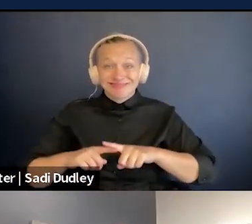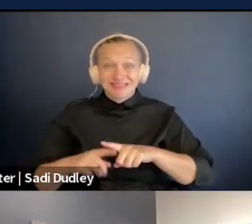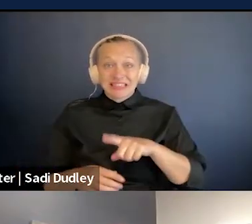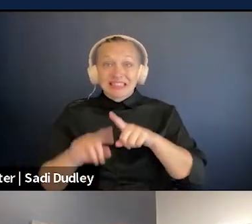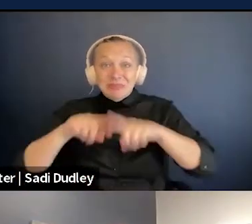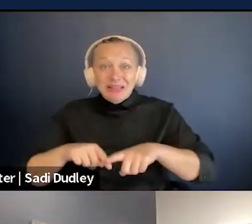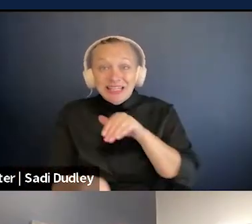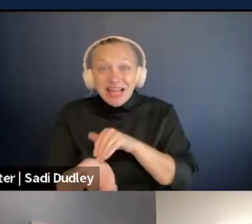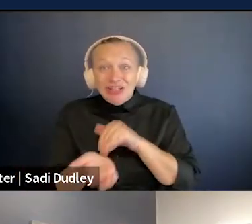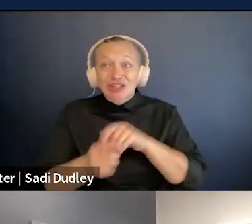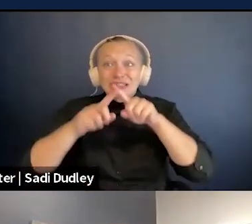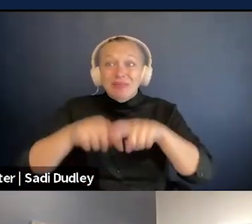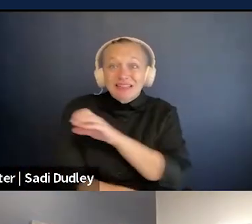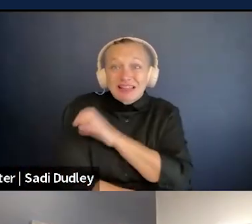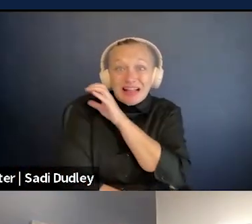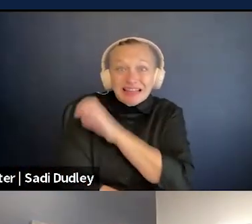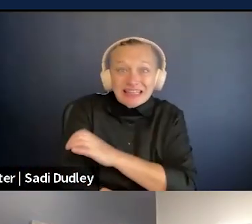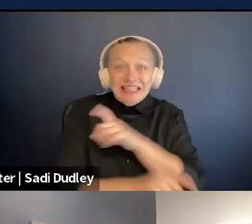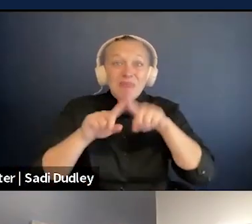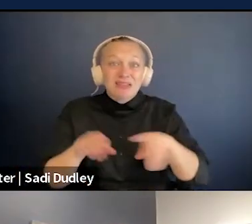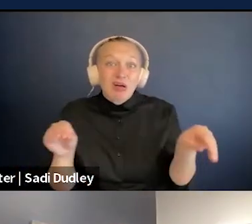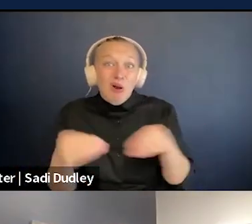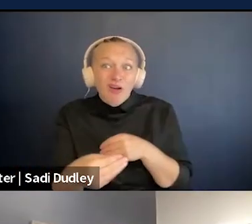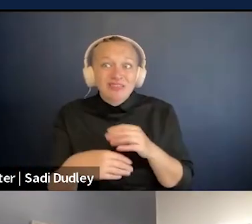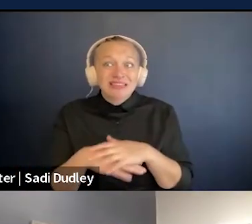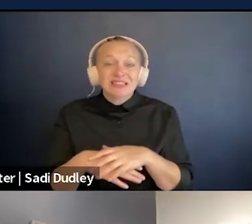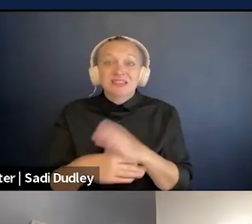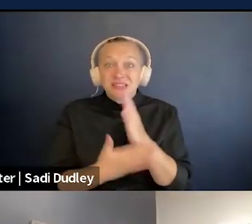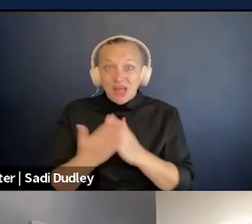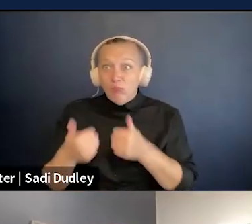on how much information or how willingness they are willing to met that.